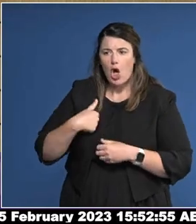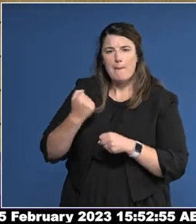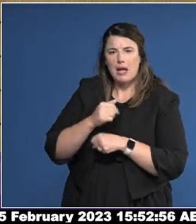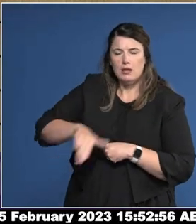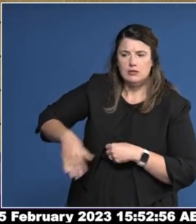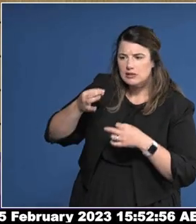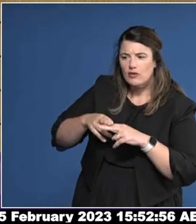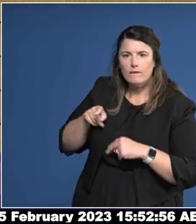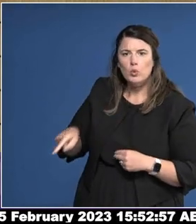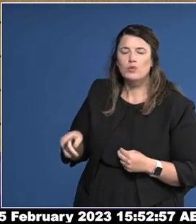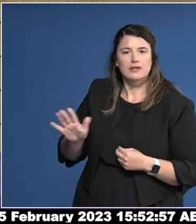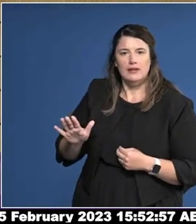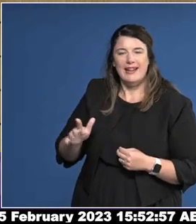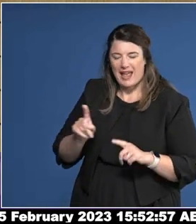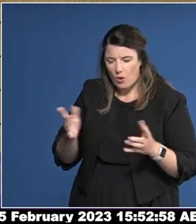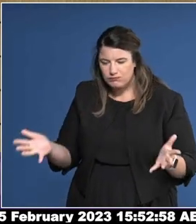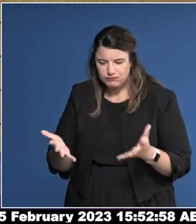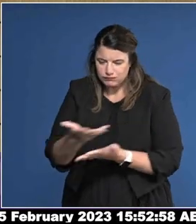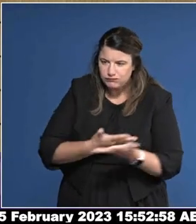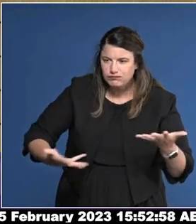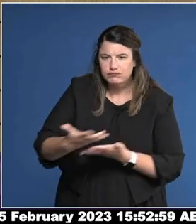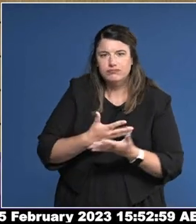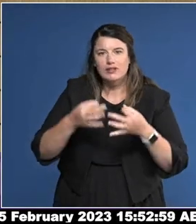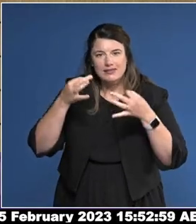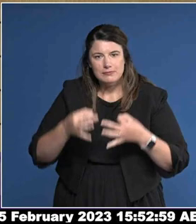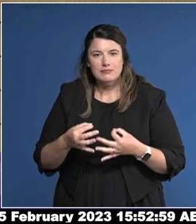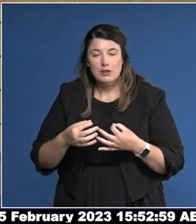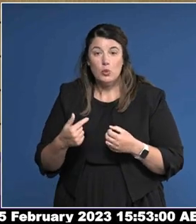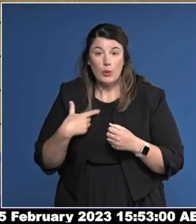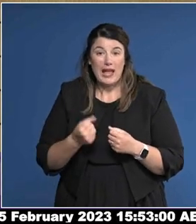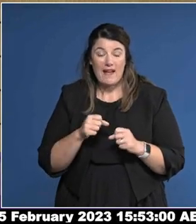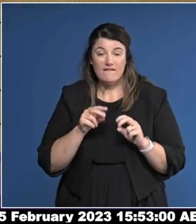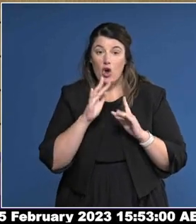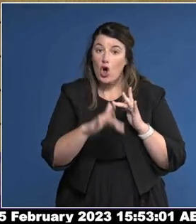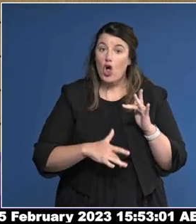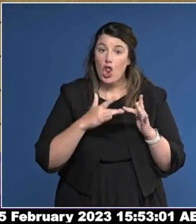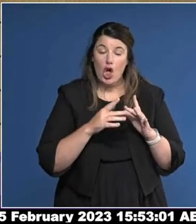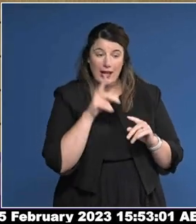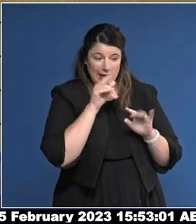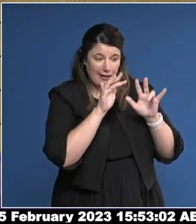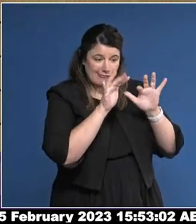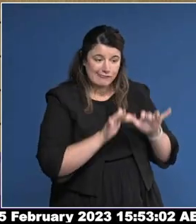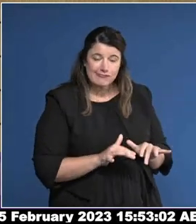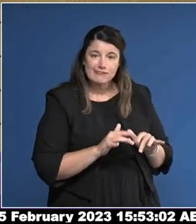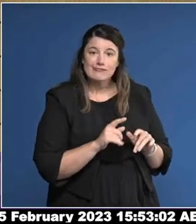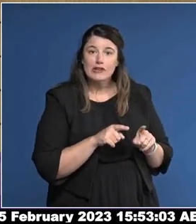We have an e-learning module around this, which has had over 3,000 completions in this